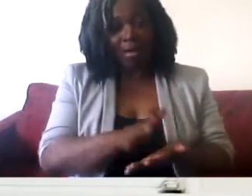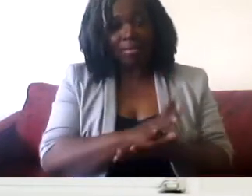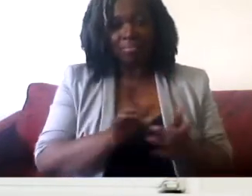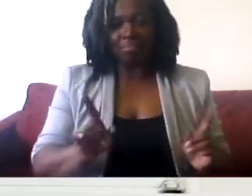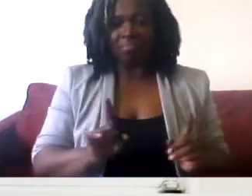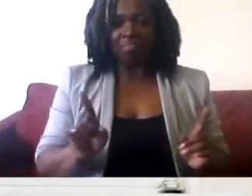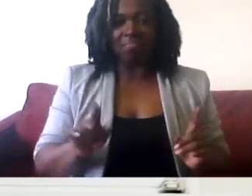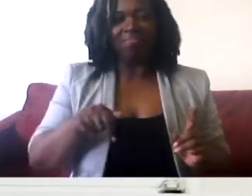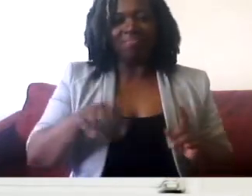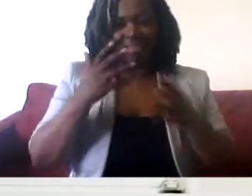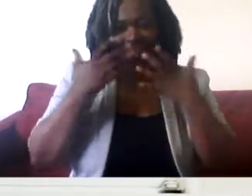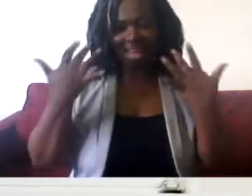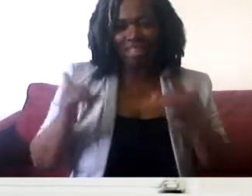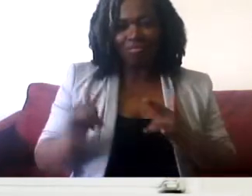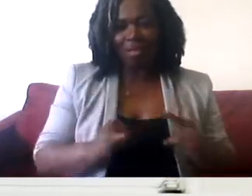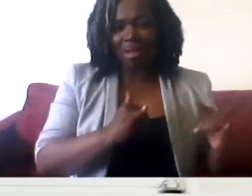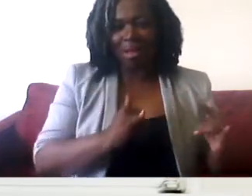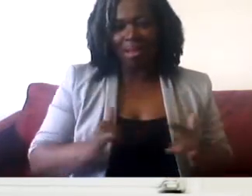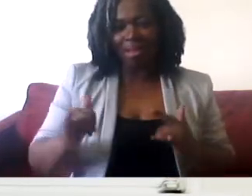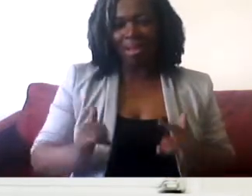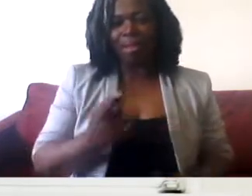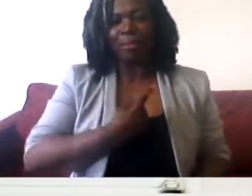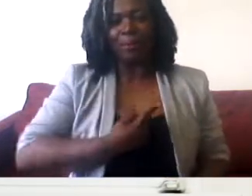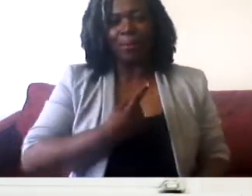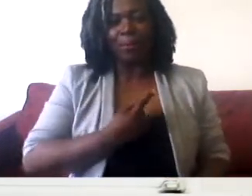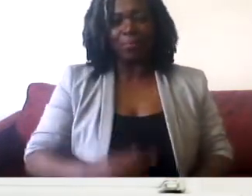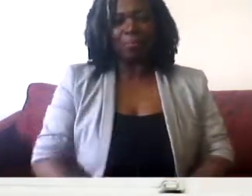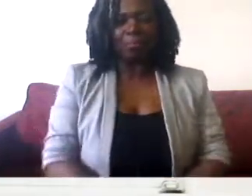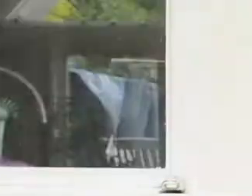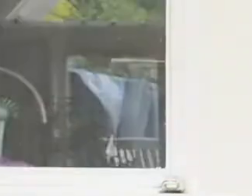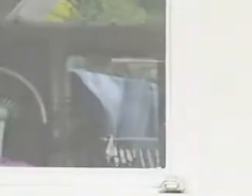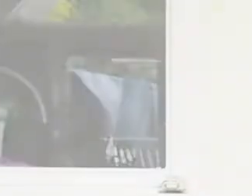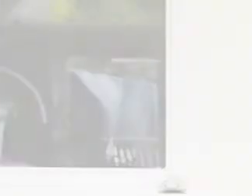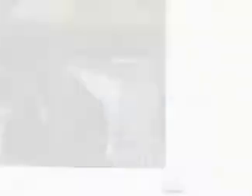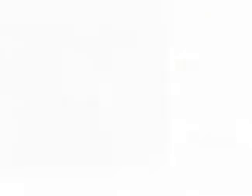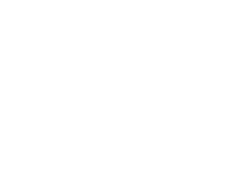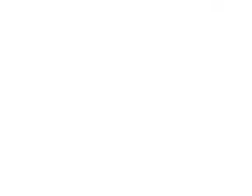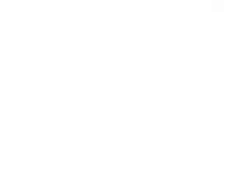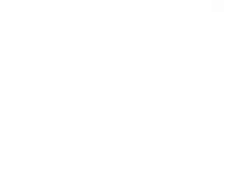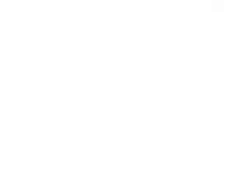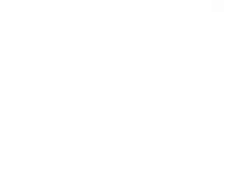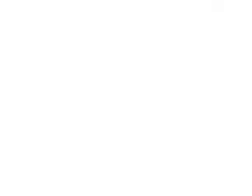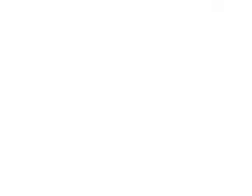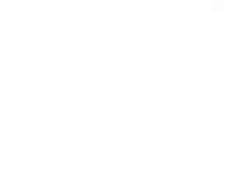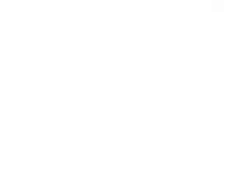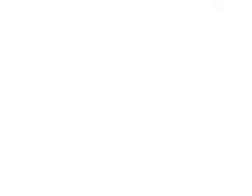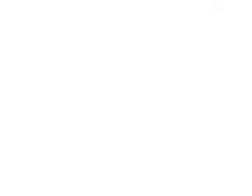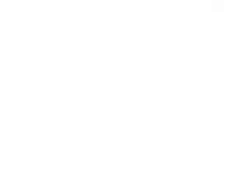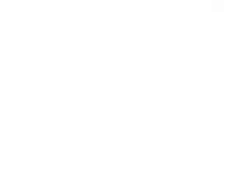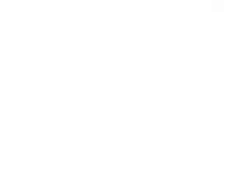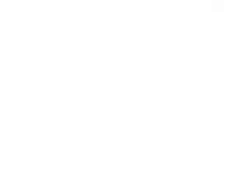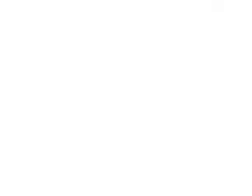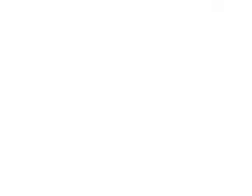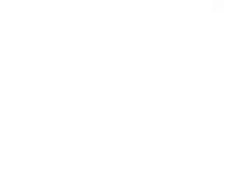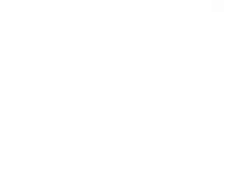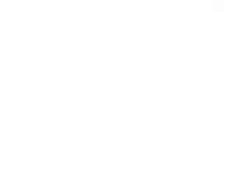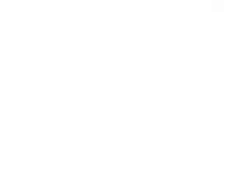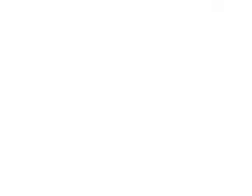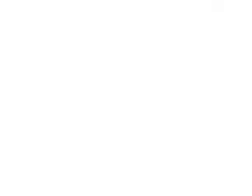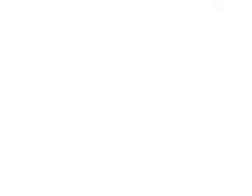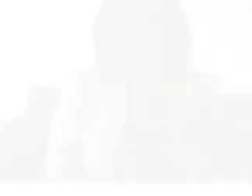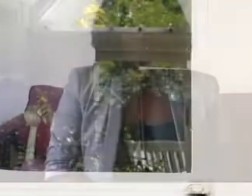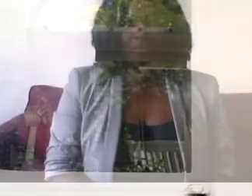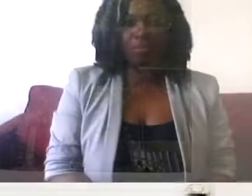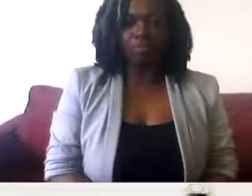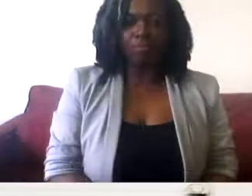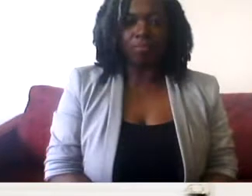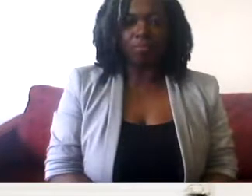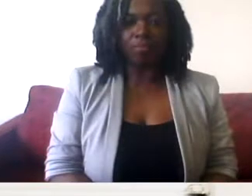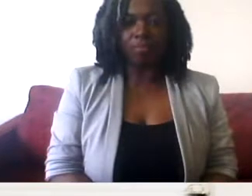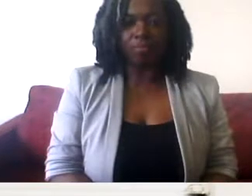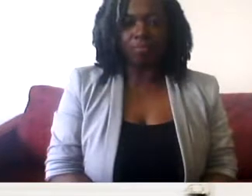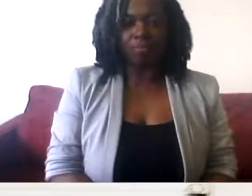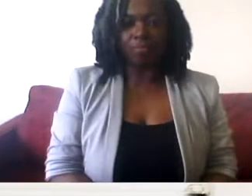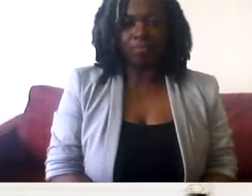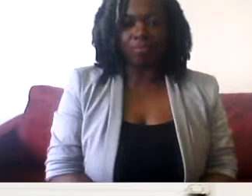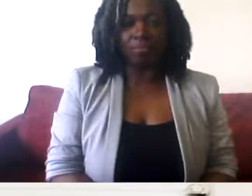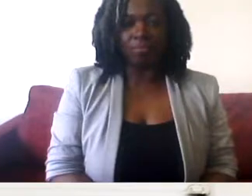us to have fun? Cat's Cradle: but solo.